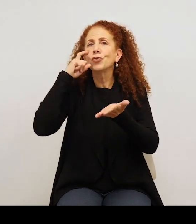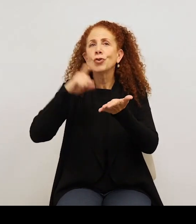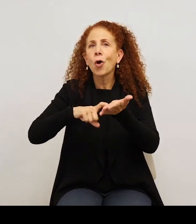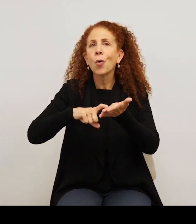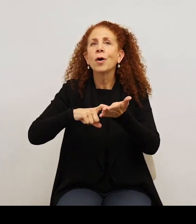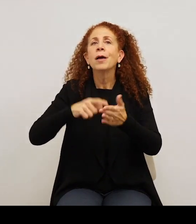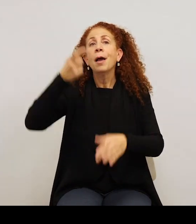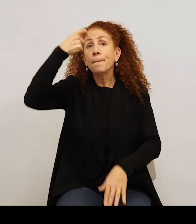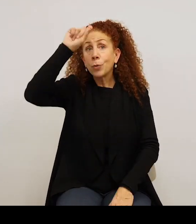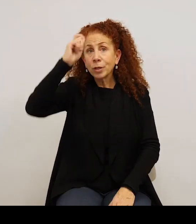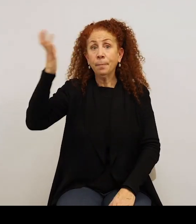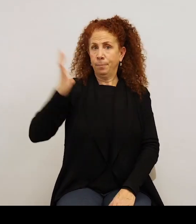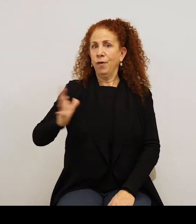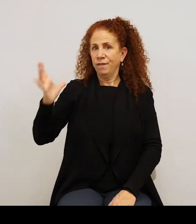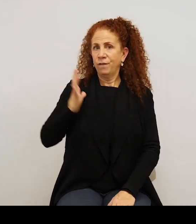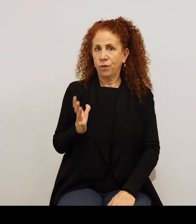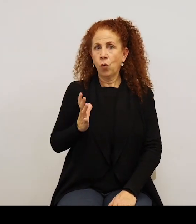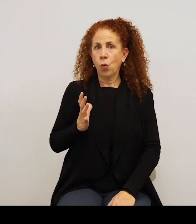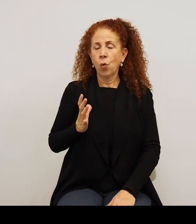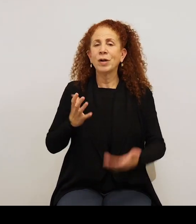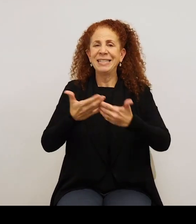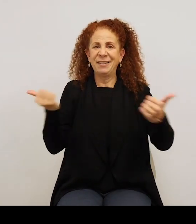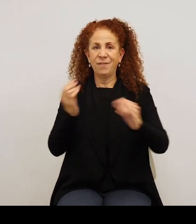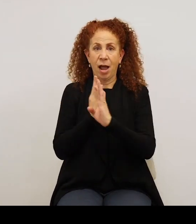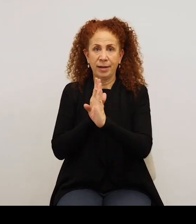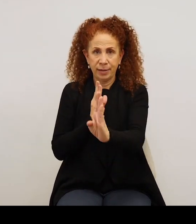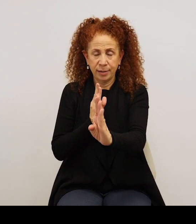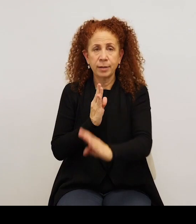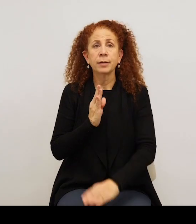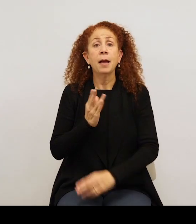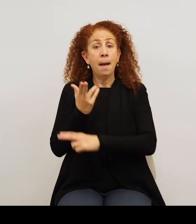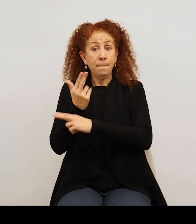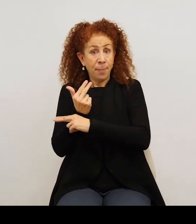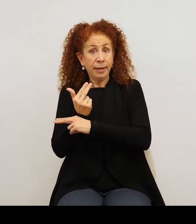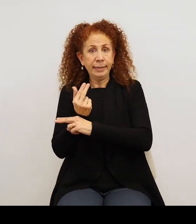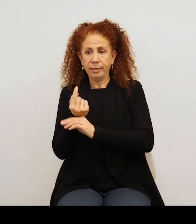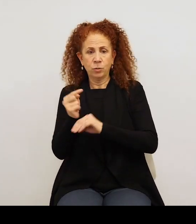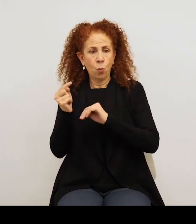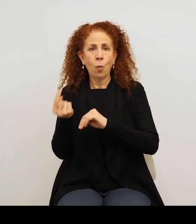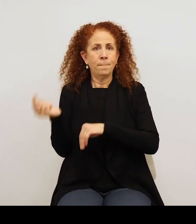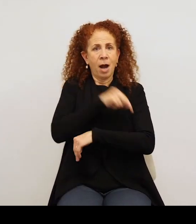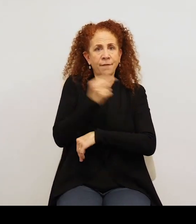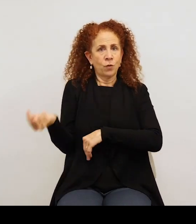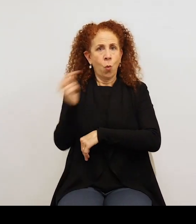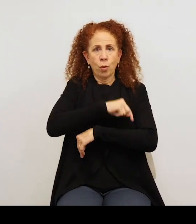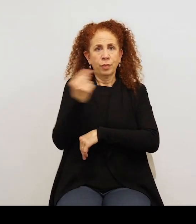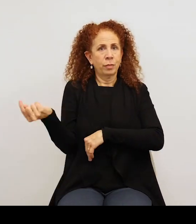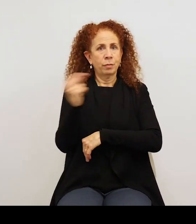Berlin, when it was still a divided city-- they lived very well between the two different walls